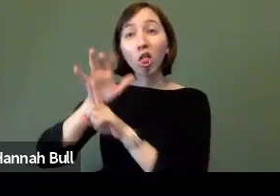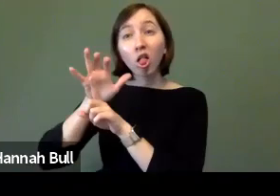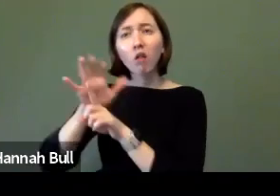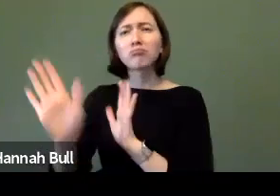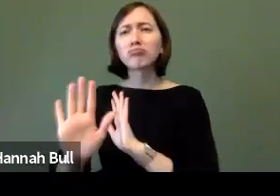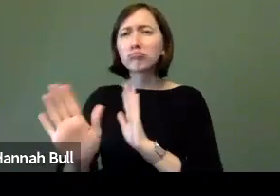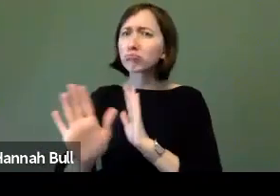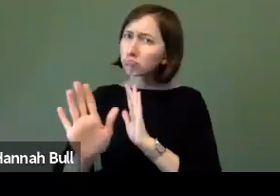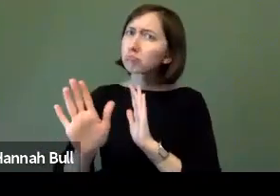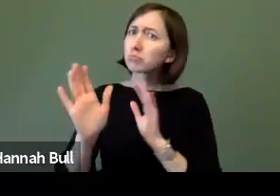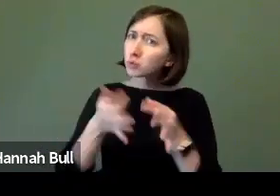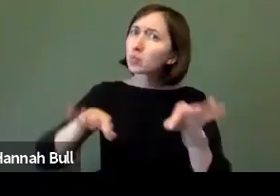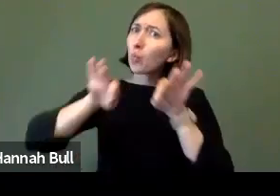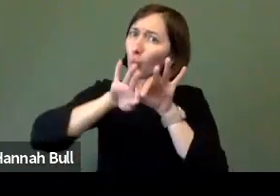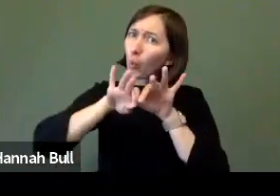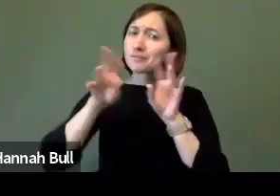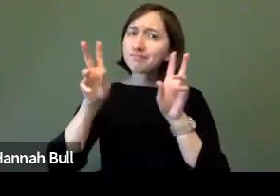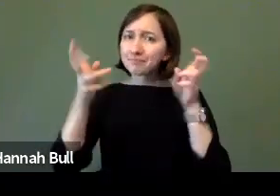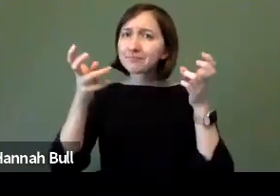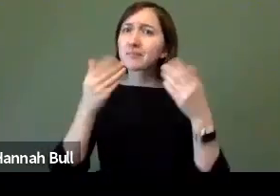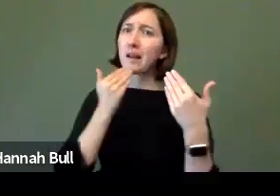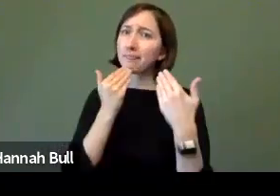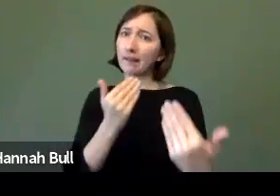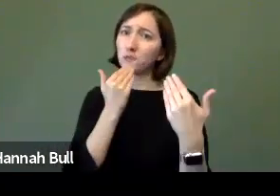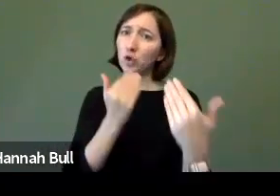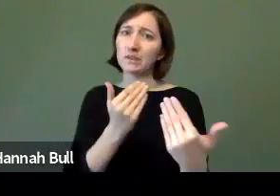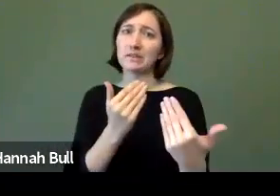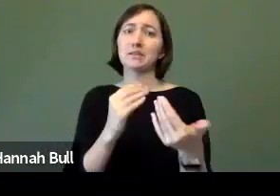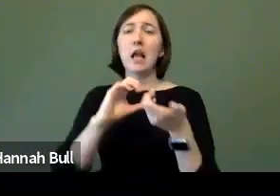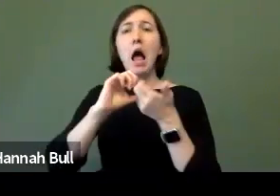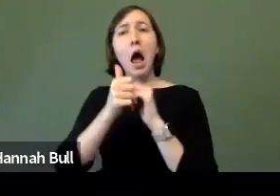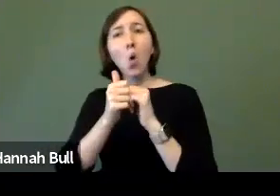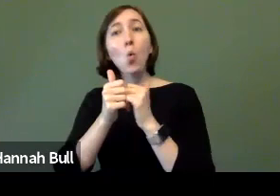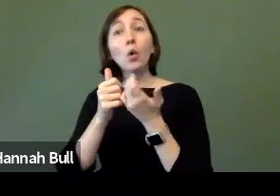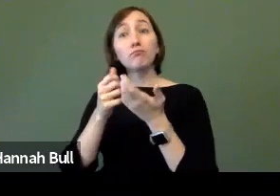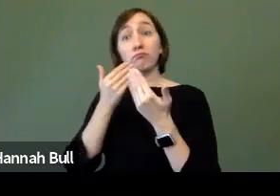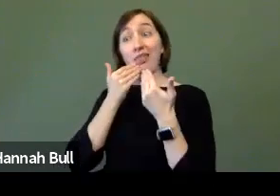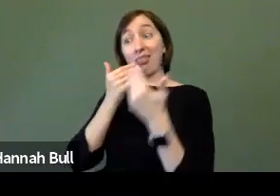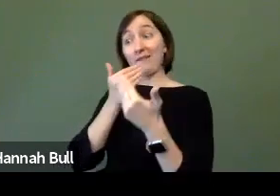There's a link for thankfulness. The page is called thankfulness how gratitude can help your health.